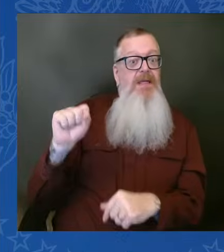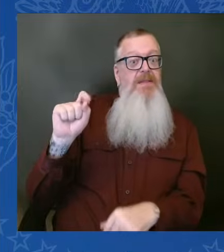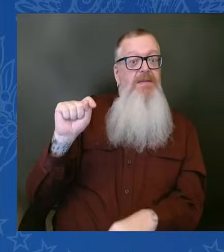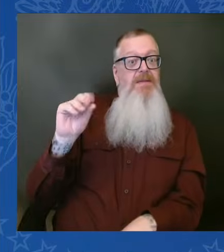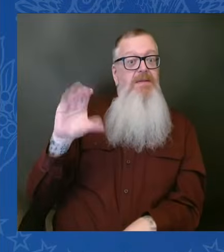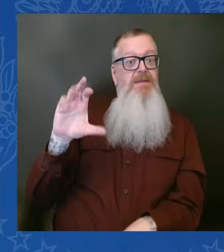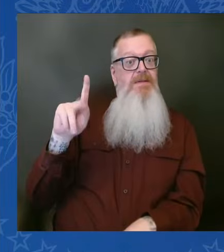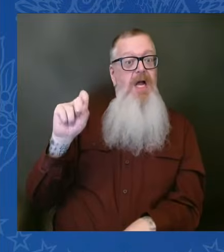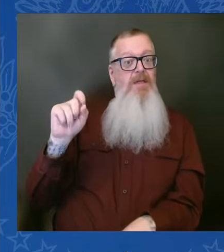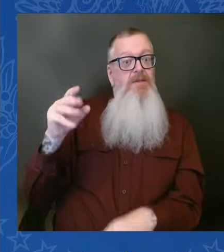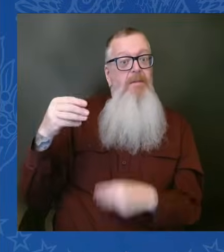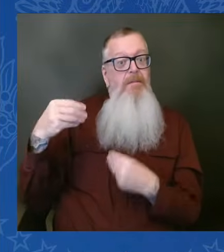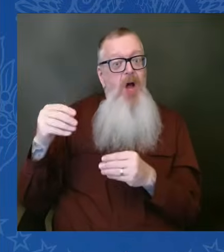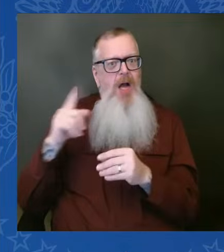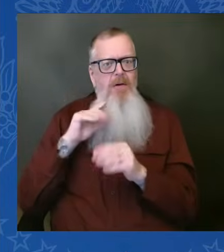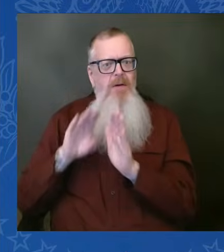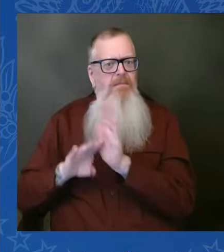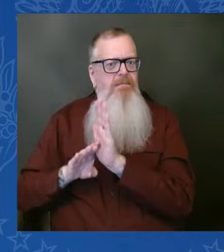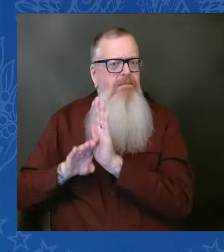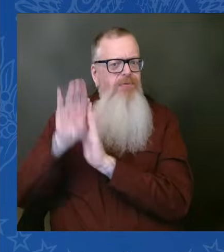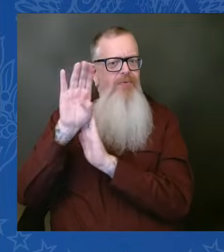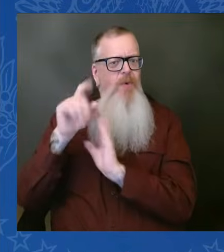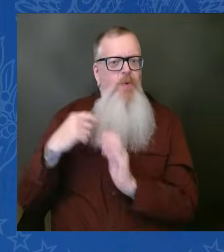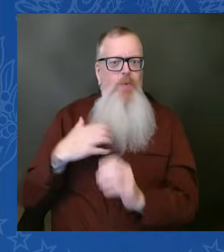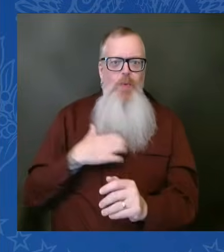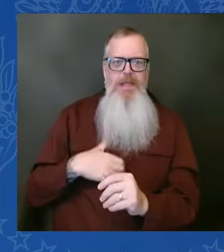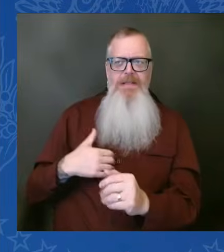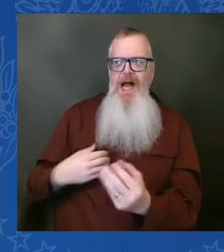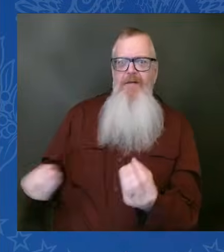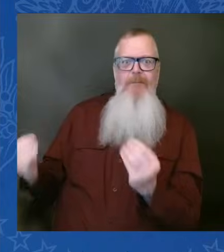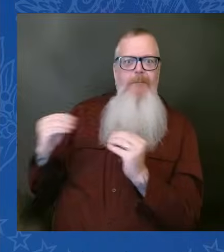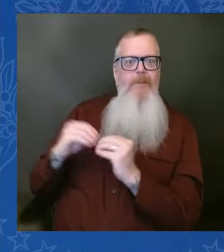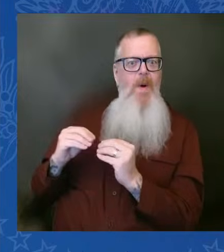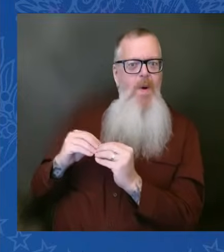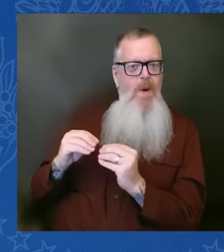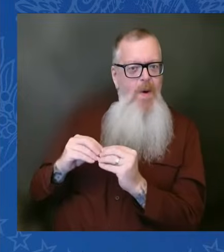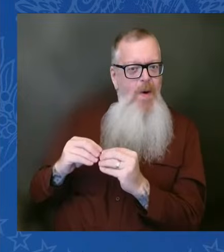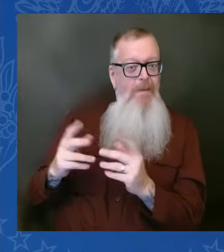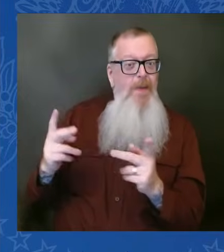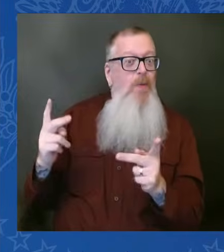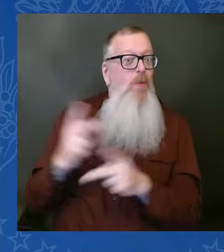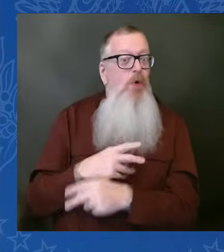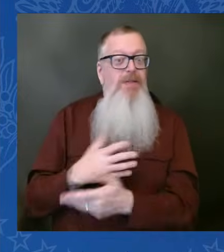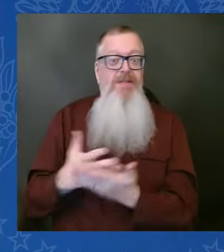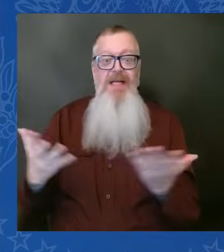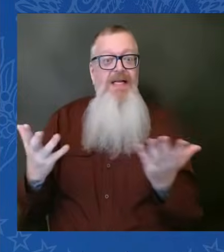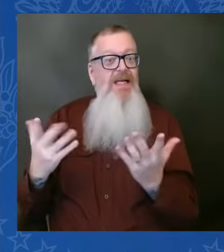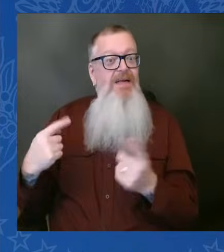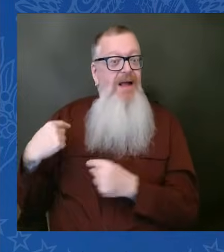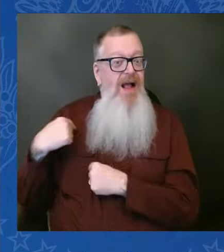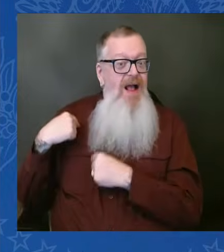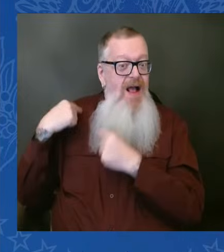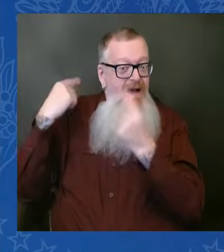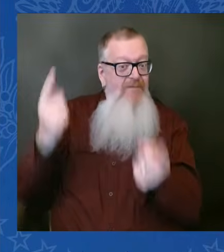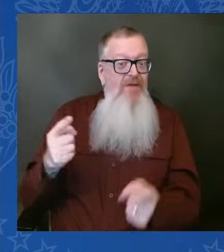You know the worst part of all this that I can acknowledge at Brookings? For 36 years, I was listed as the poorest man in Congress.